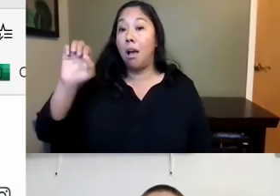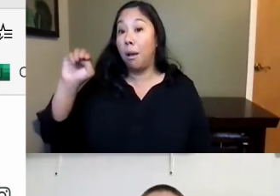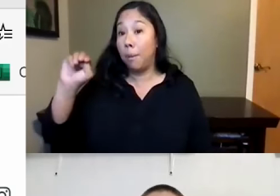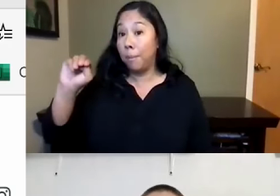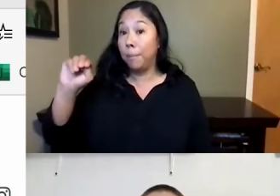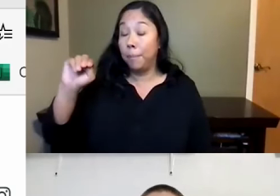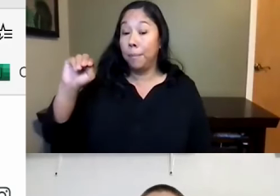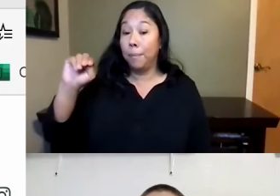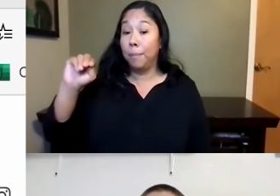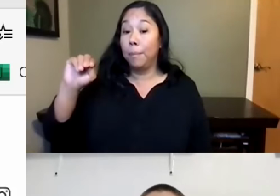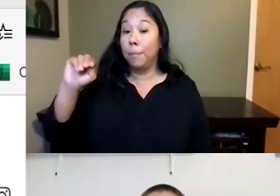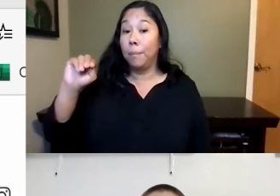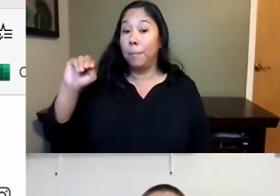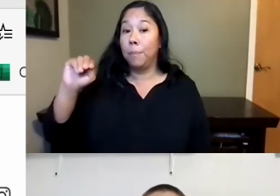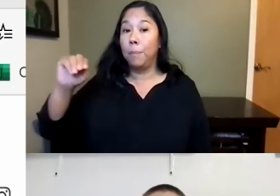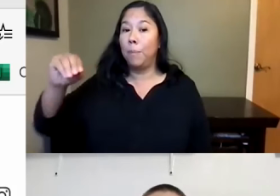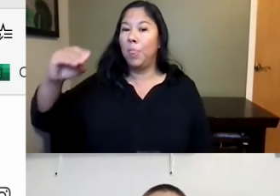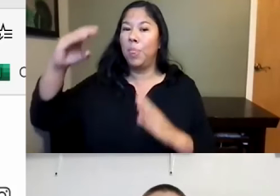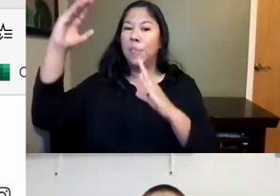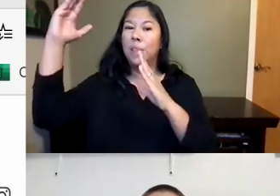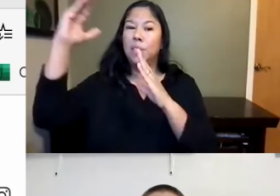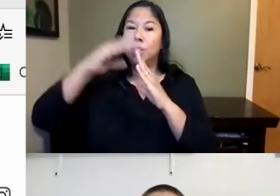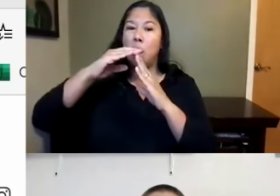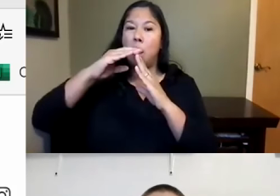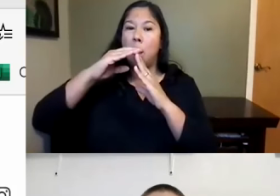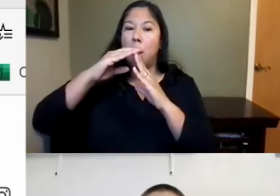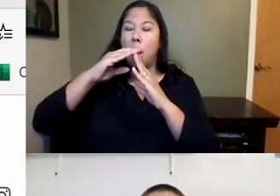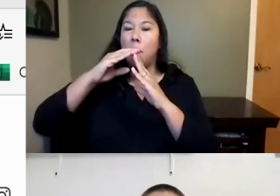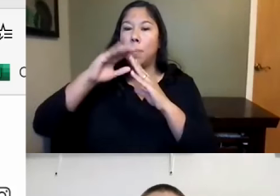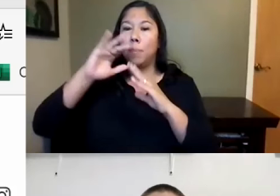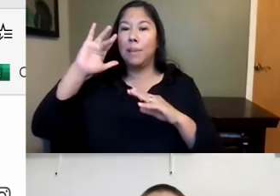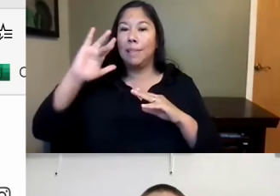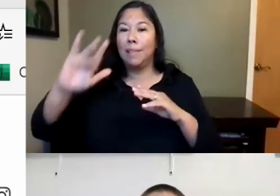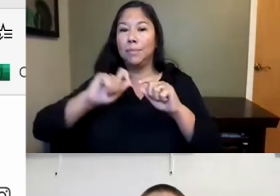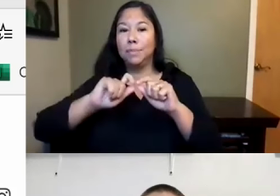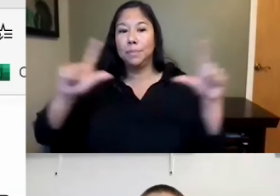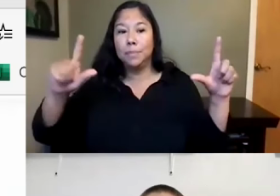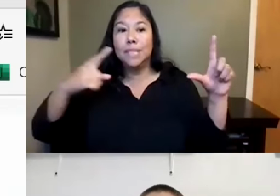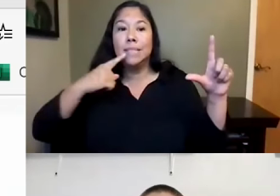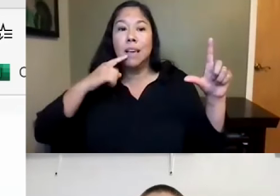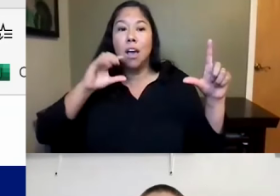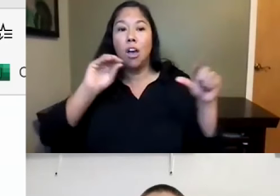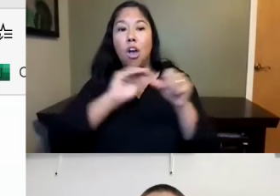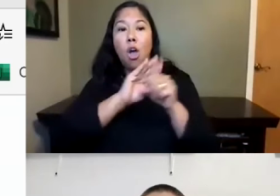Right at the top when you go there, it says COVID-19 Response. One of the